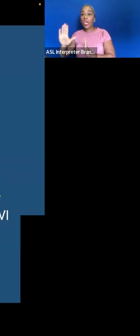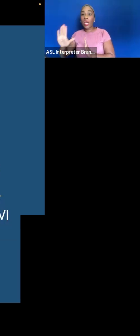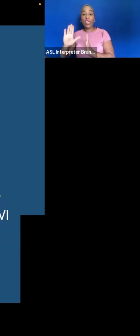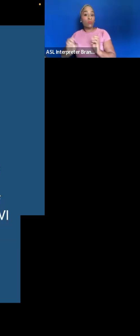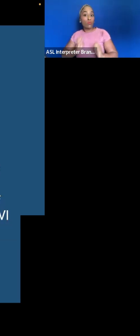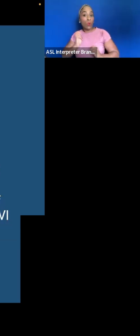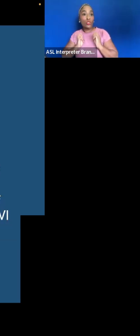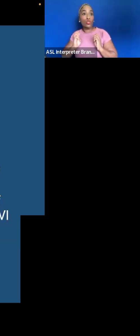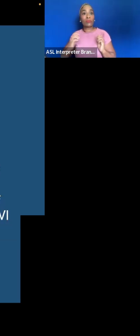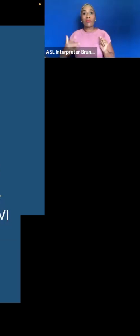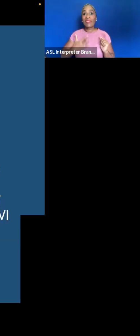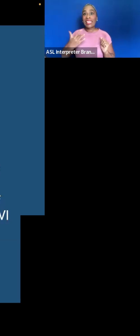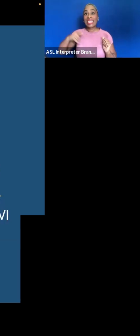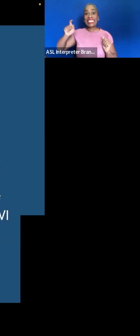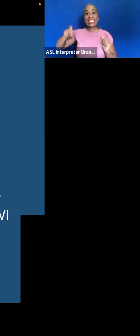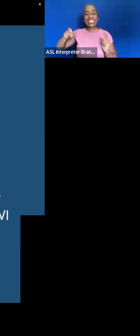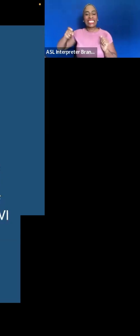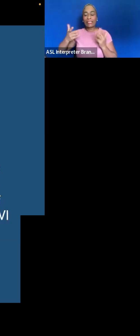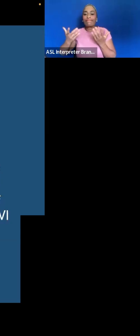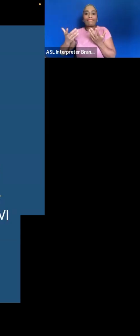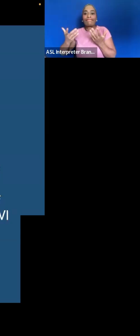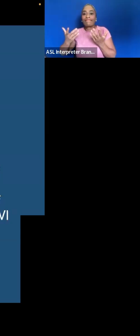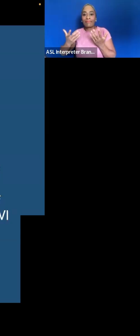needs. They might have that history of learned helplessness.